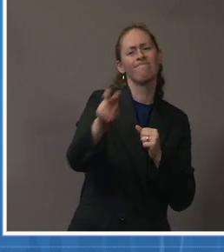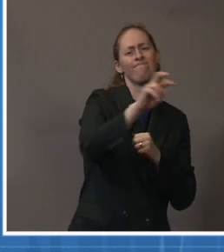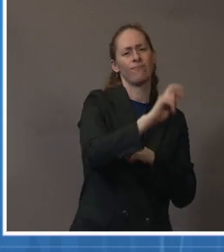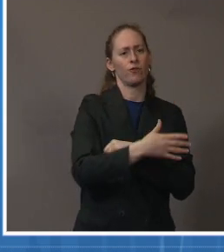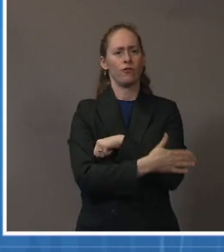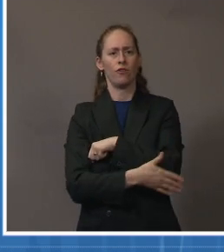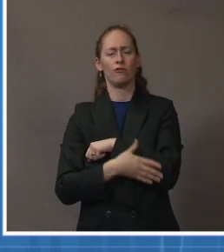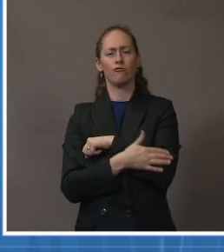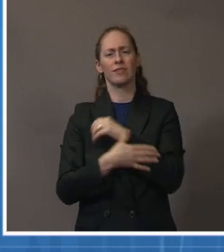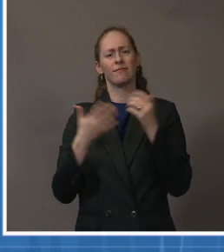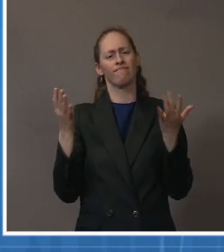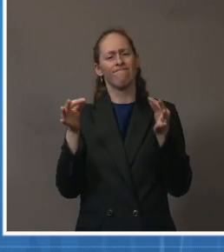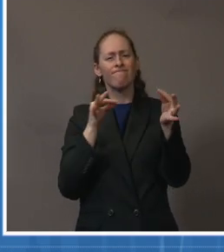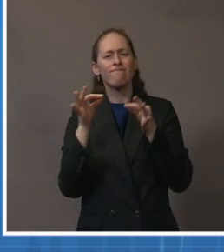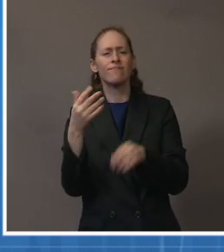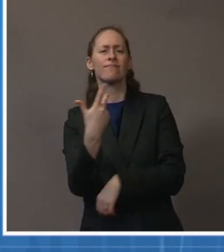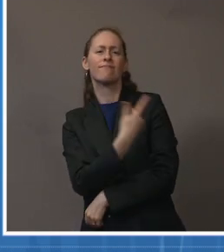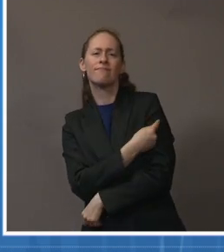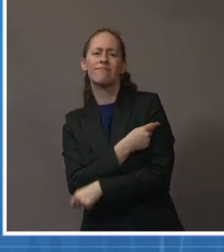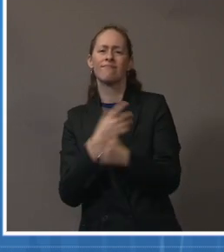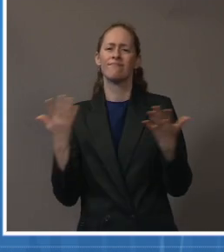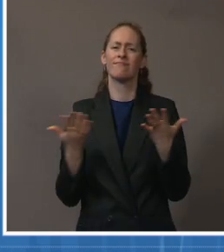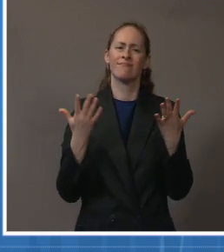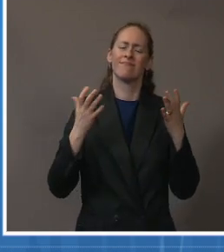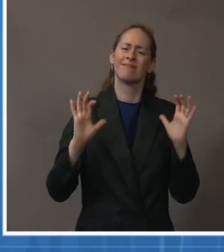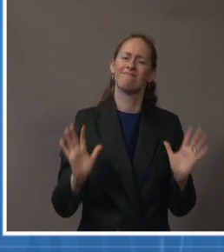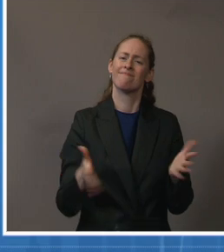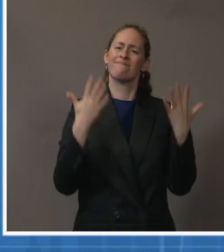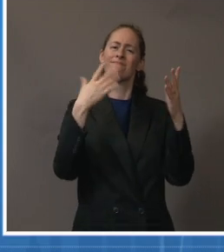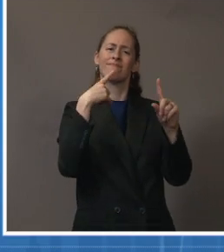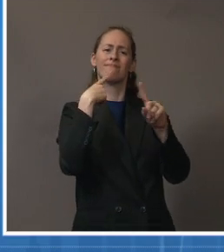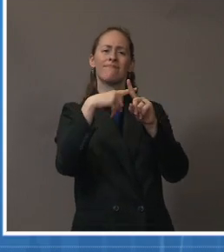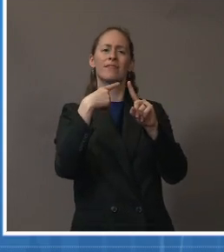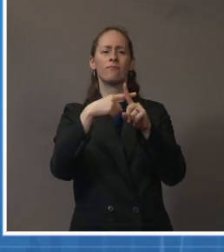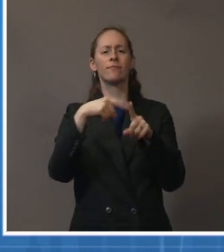and energize and mobilize grassroots vaccine education and outreach efforts.